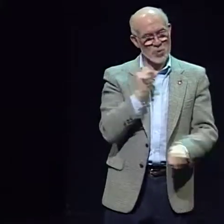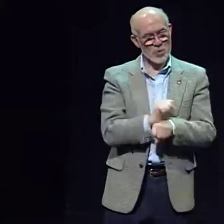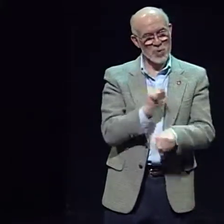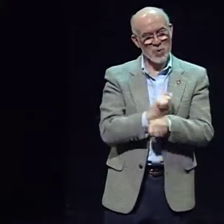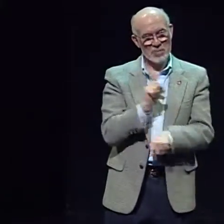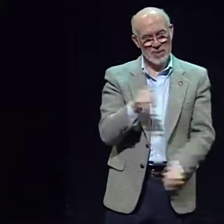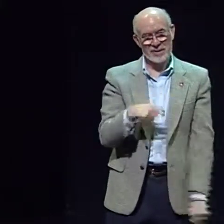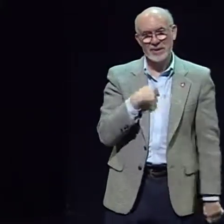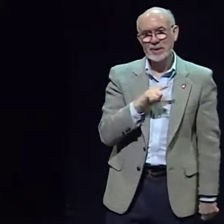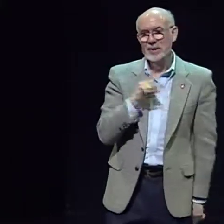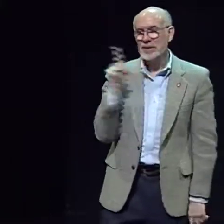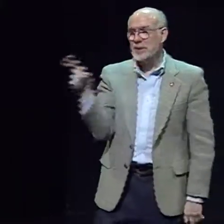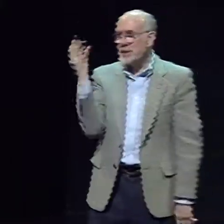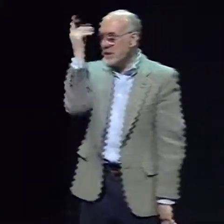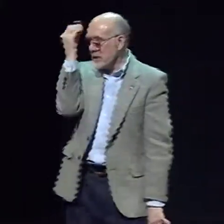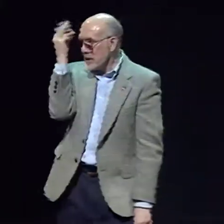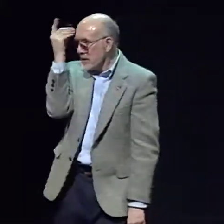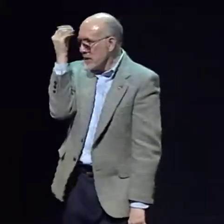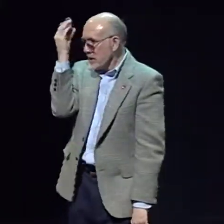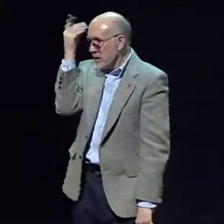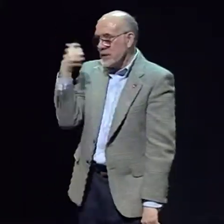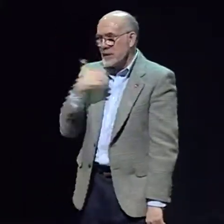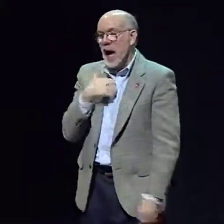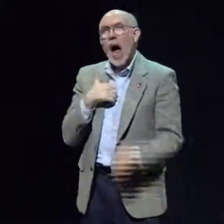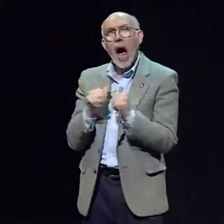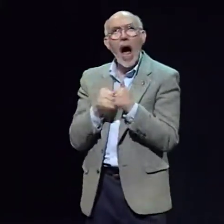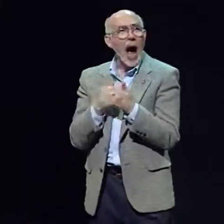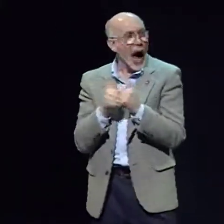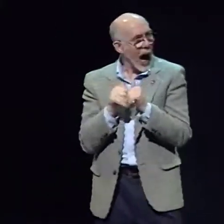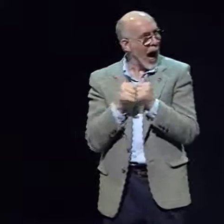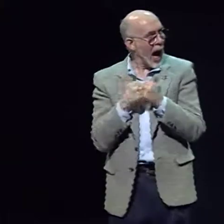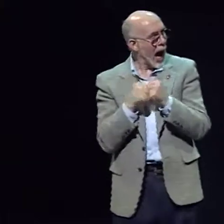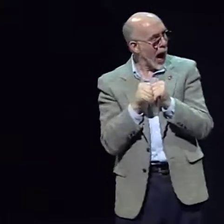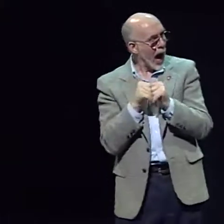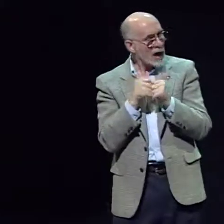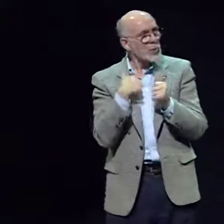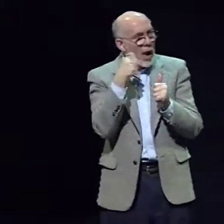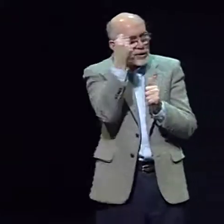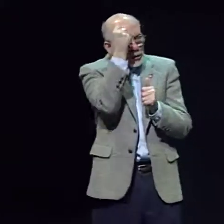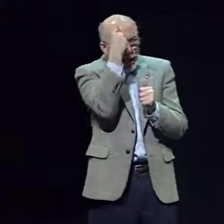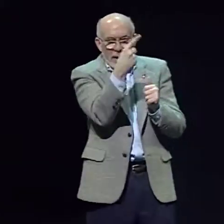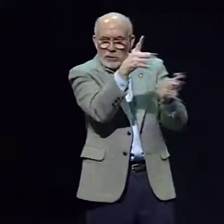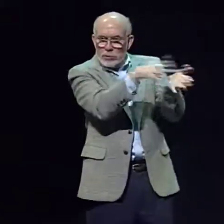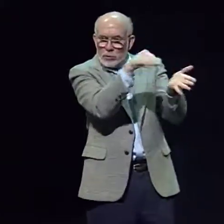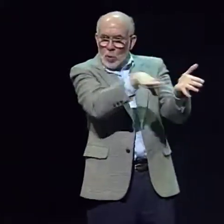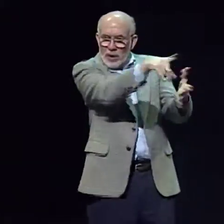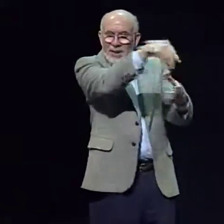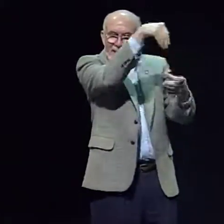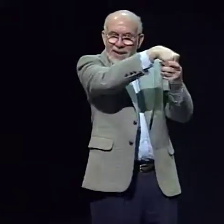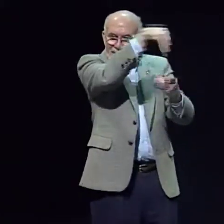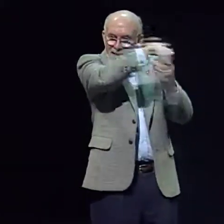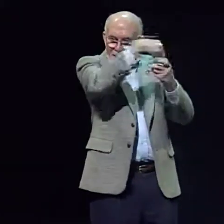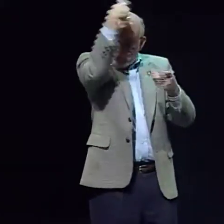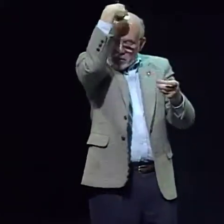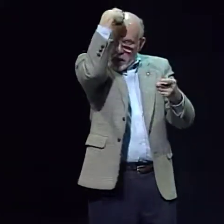SO I HAD MY OWN HOMEWORK. AND SO I THOUGHT ABOUT IT. I THOUGHT, HOW DO I BROACH THIS TOPIC?